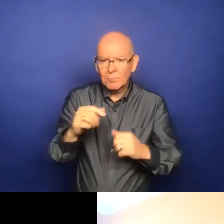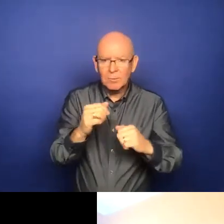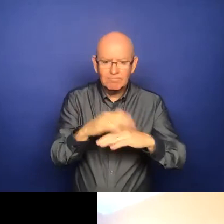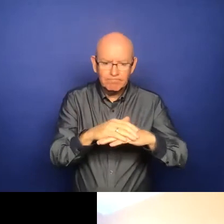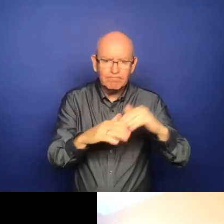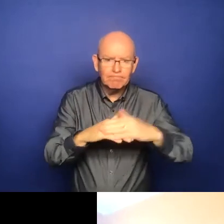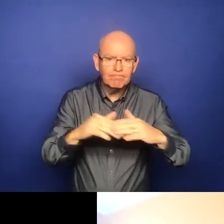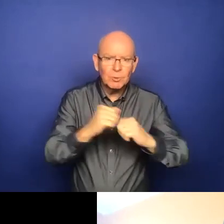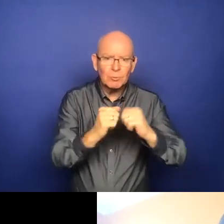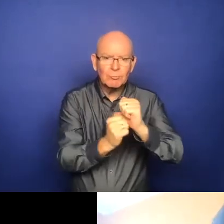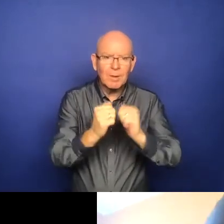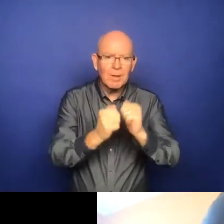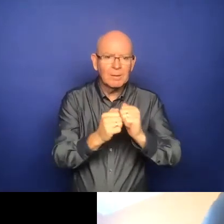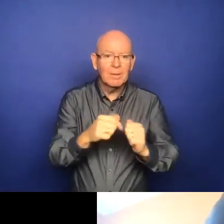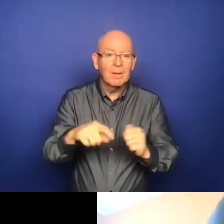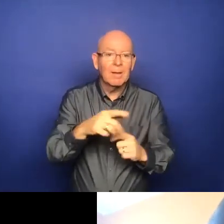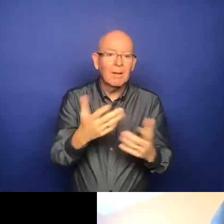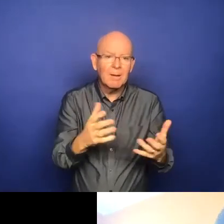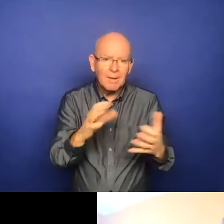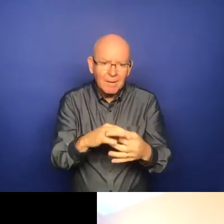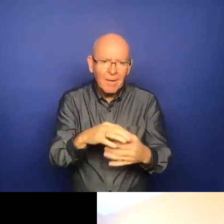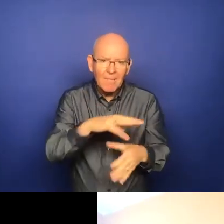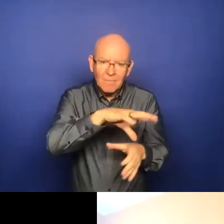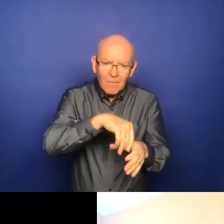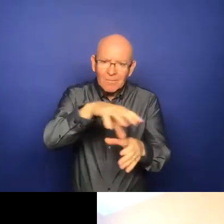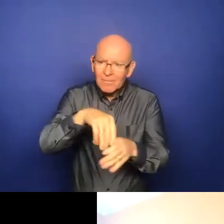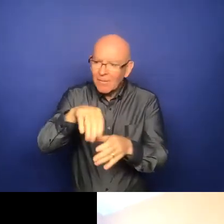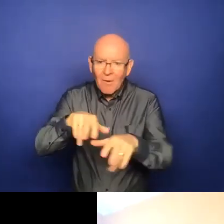structures in a Government system that is where we have the